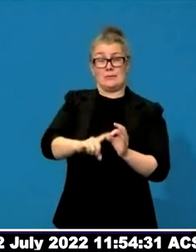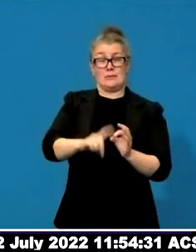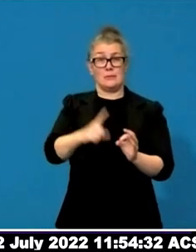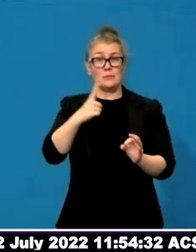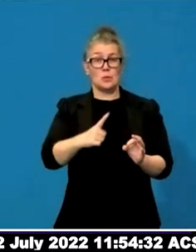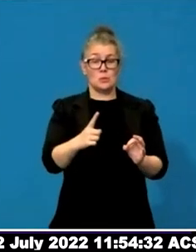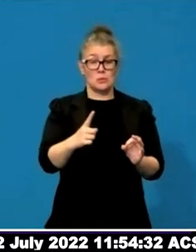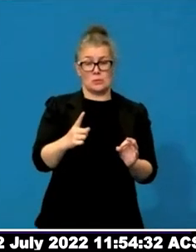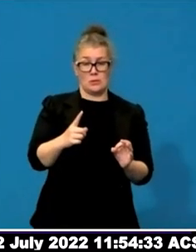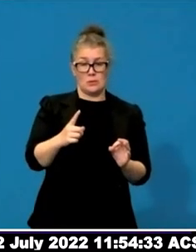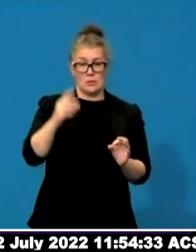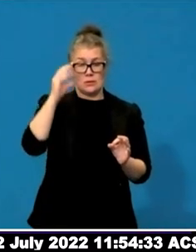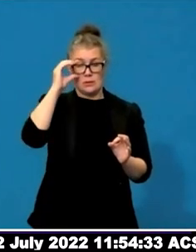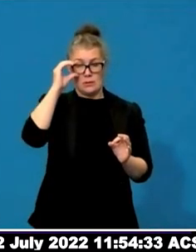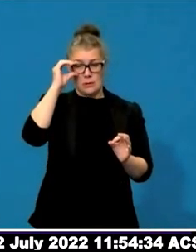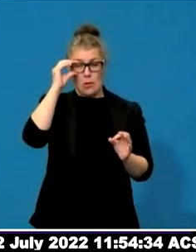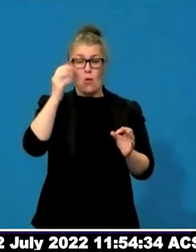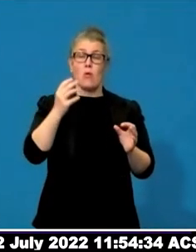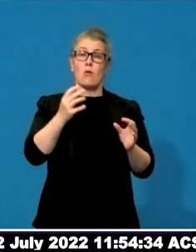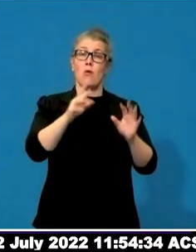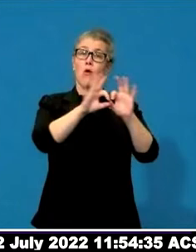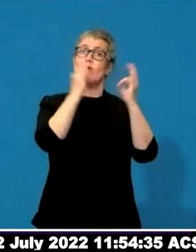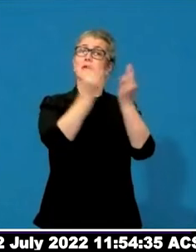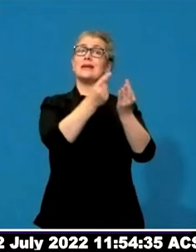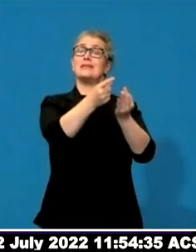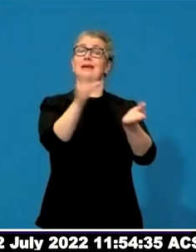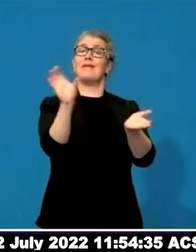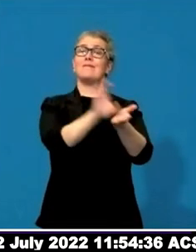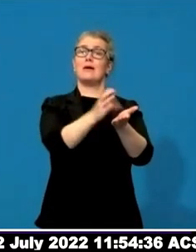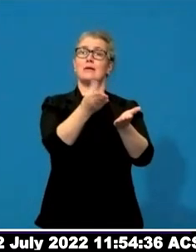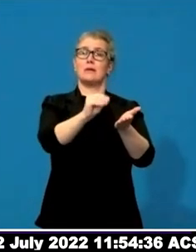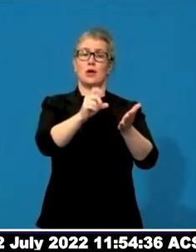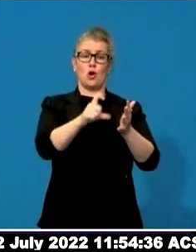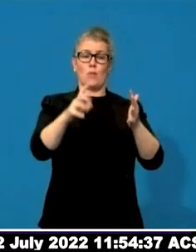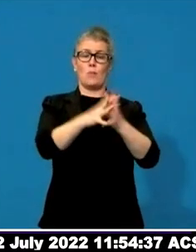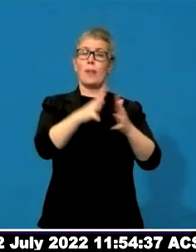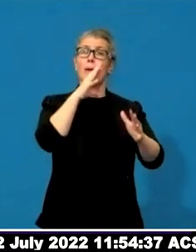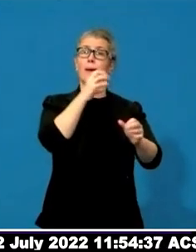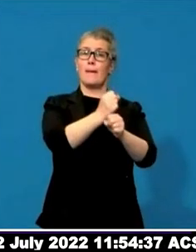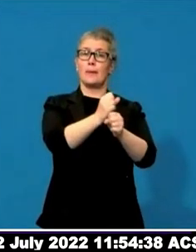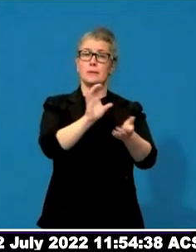there's organisations that are funded by Commonwealth Government to assist people with appeals process.